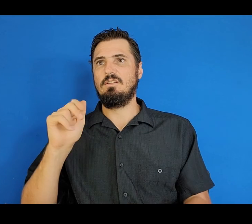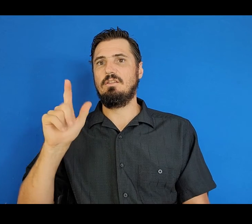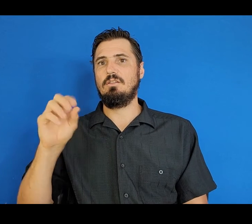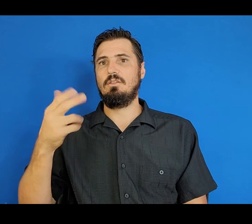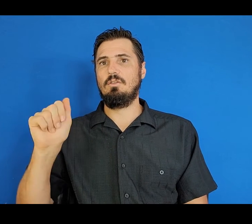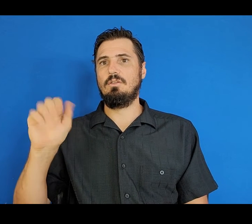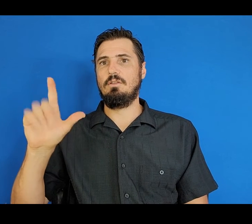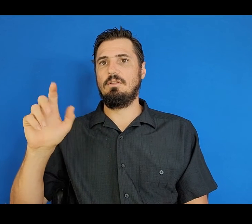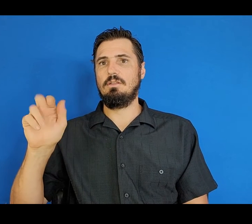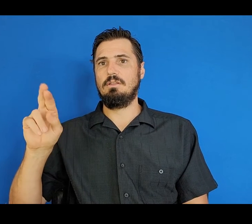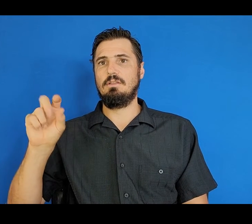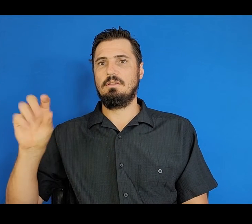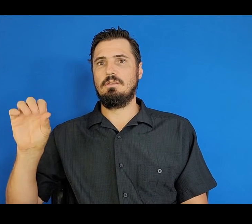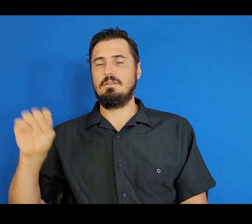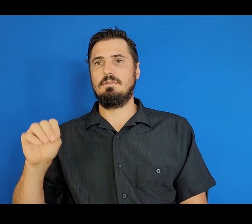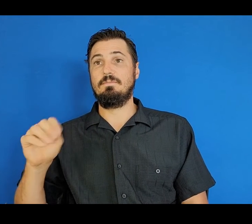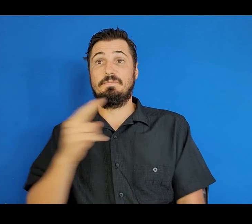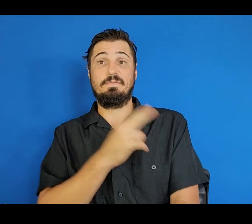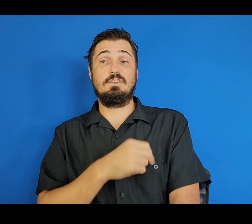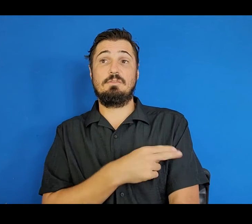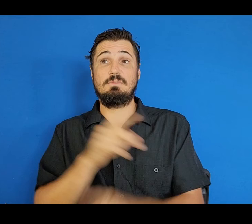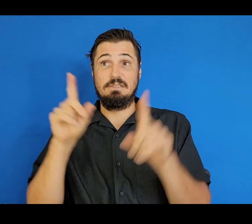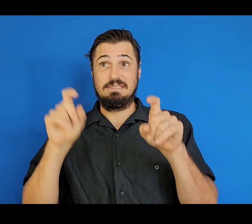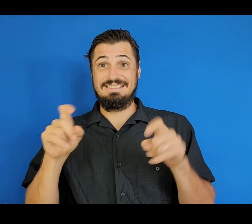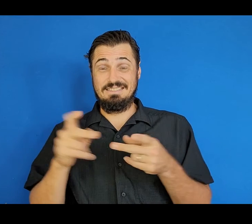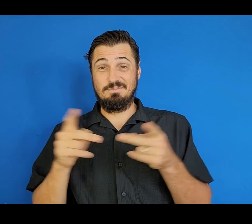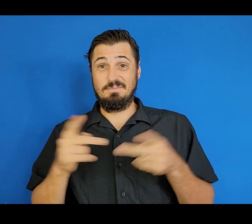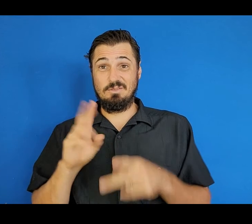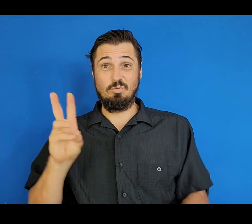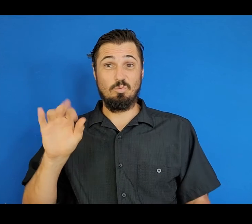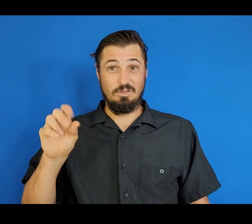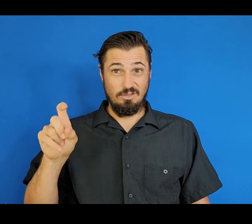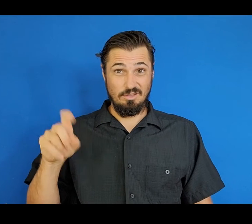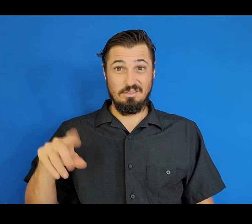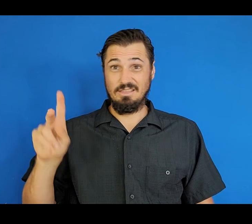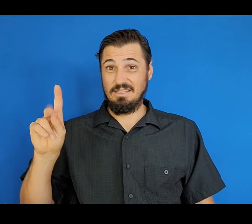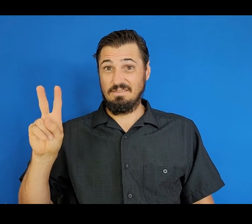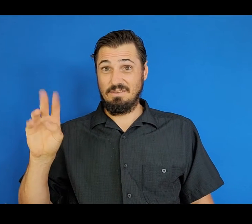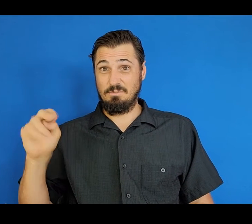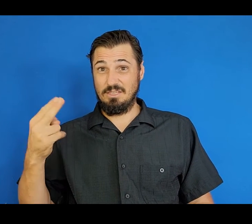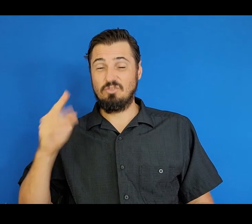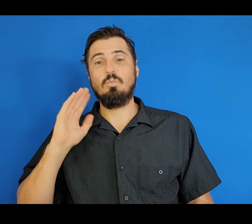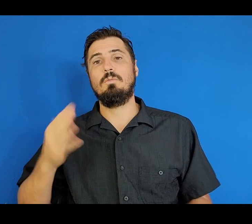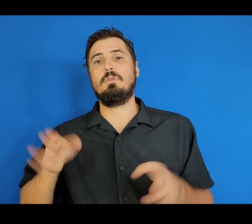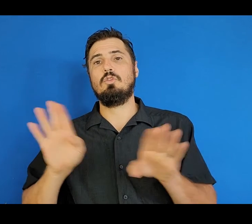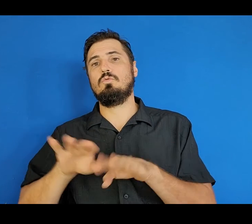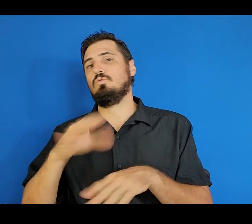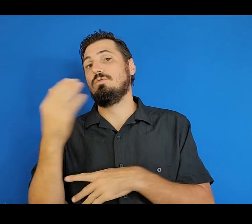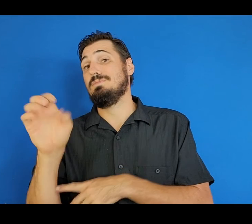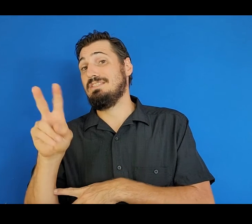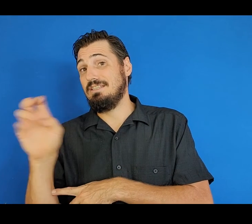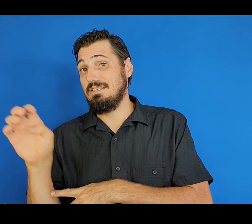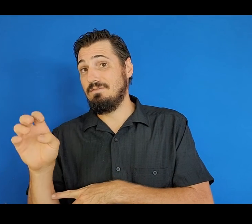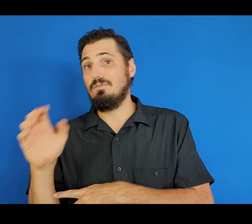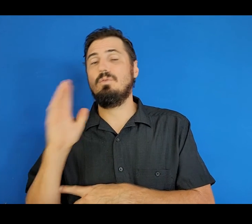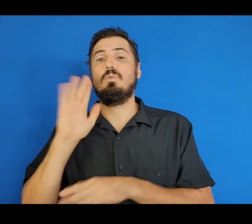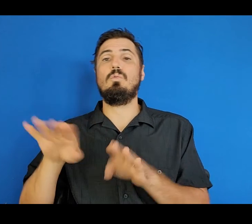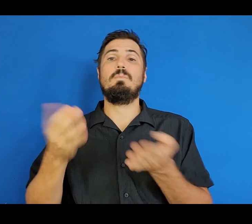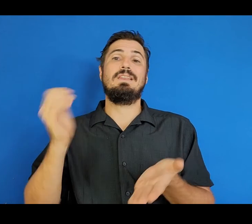The hospital testing sites at Wilcox and KVMH will be closed Christmas Eve and reopen Monday